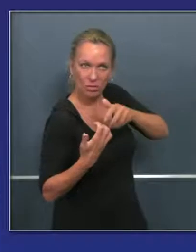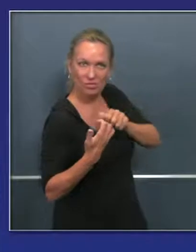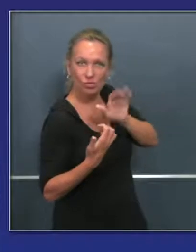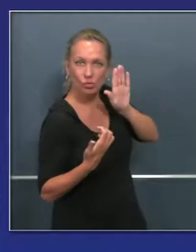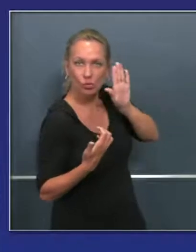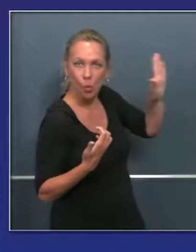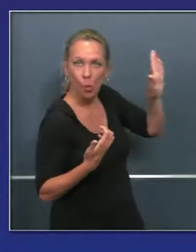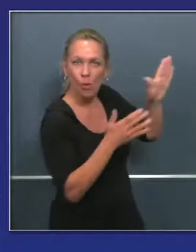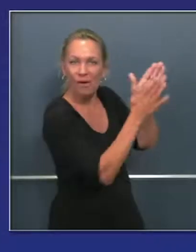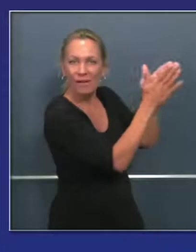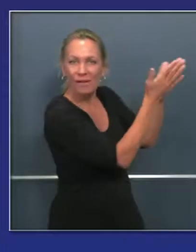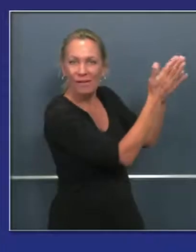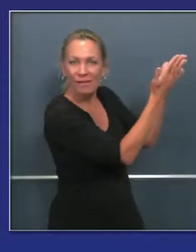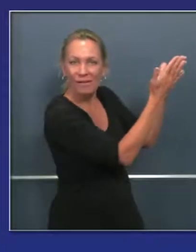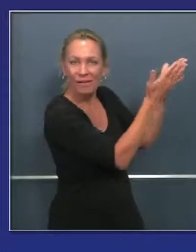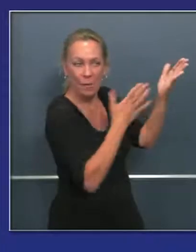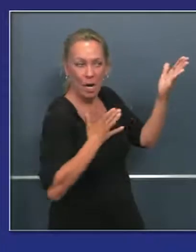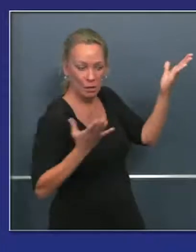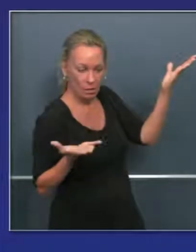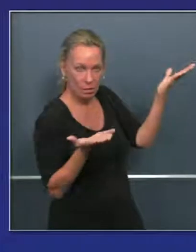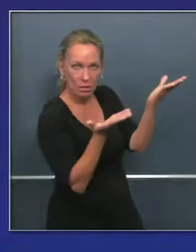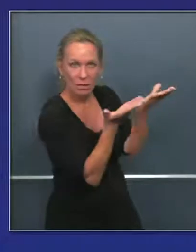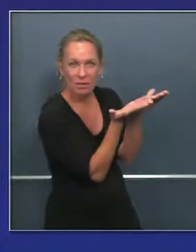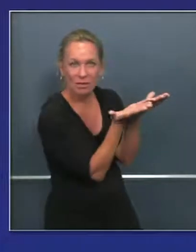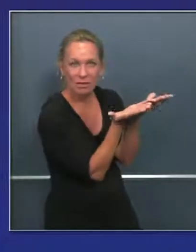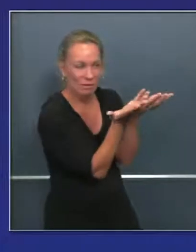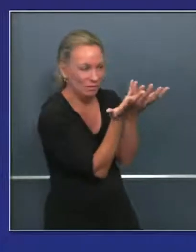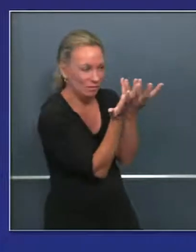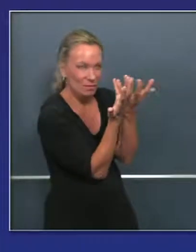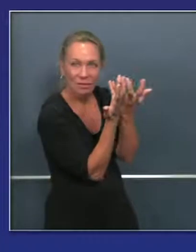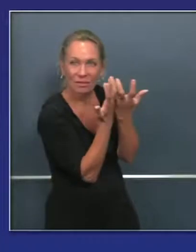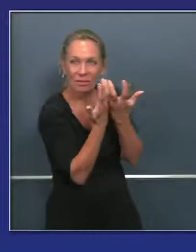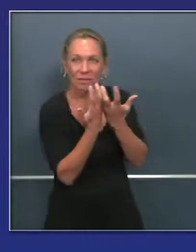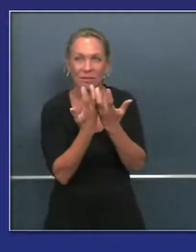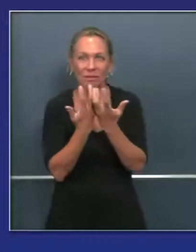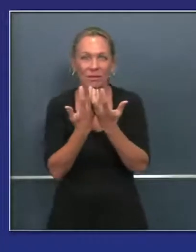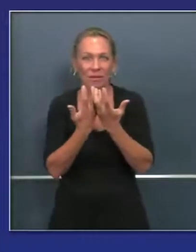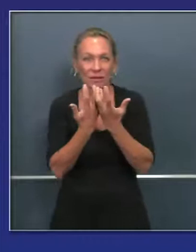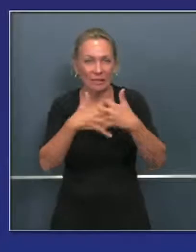terms of some of the reporting I've read it right out there that the state makes that determination